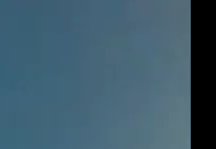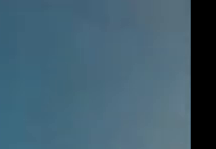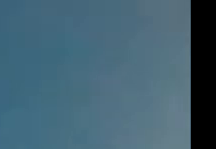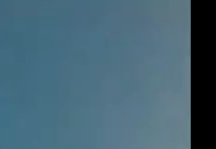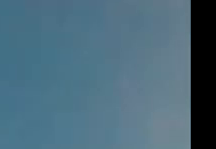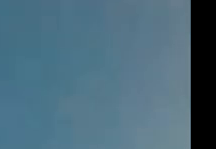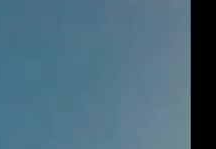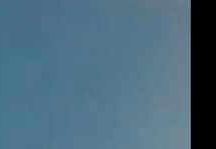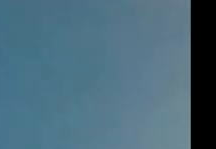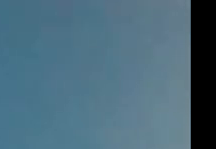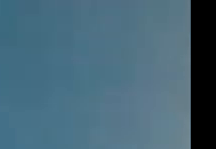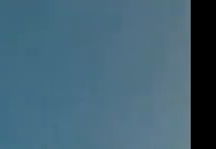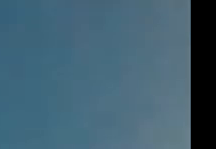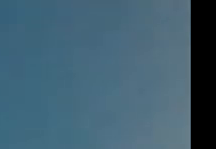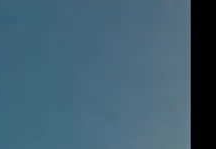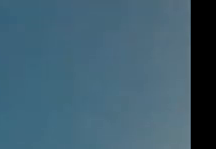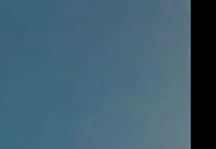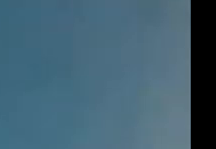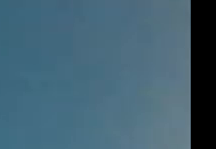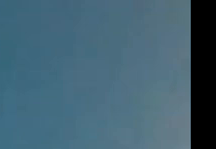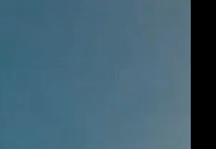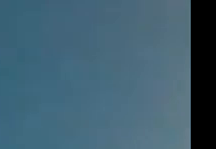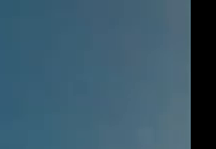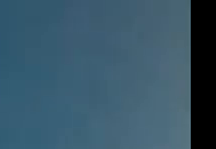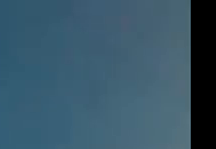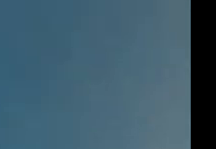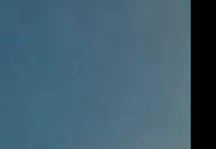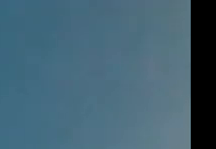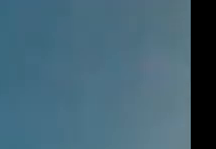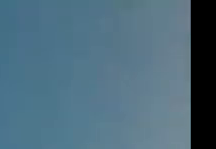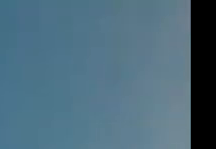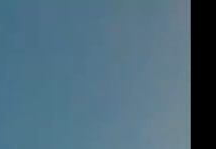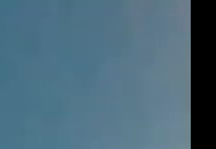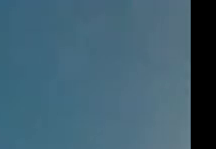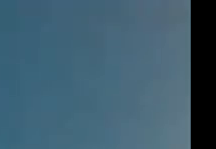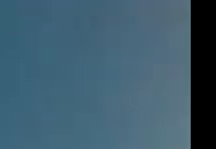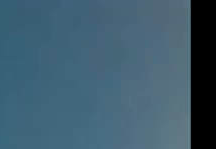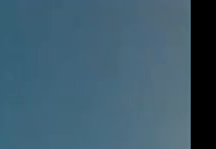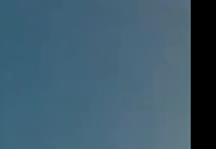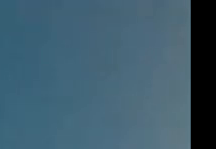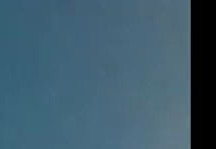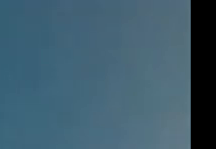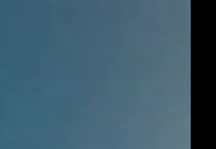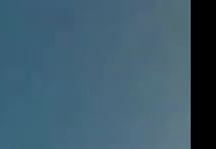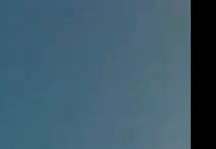what do we do when writers bring in some text that is triggering for us?